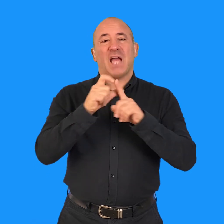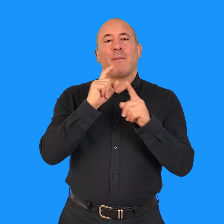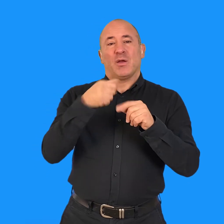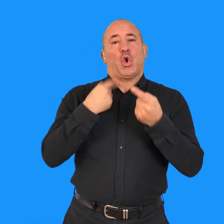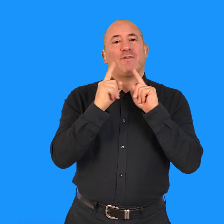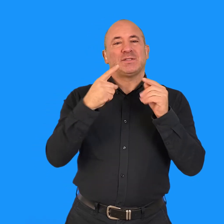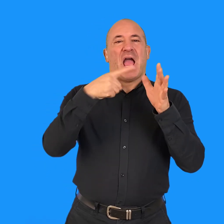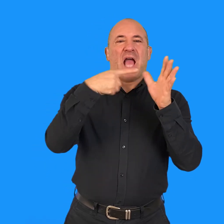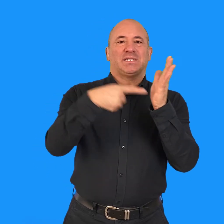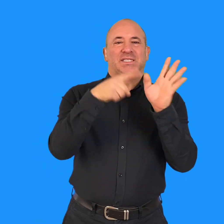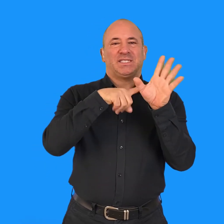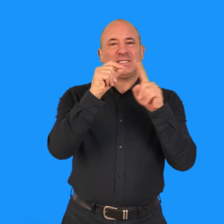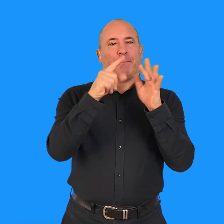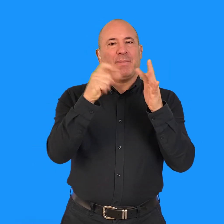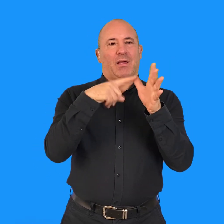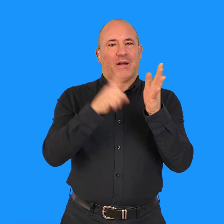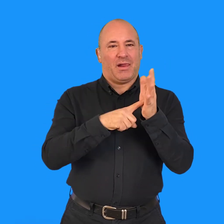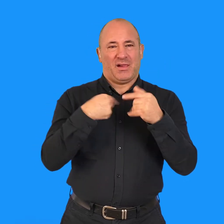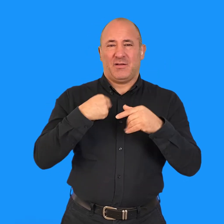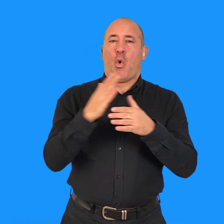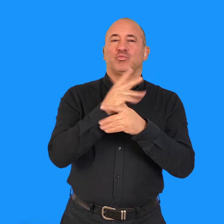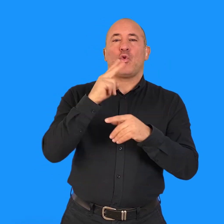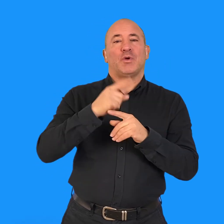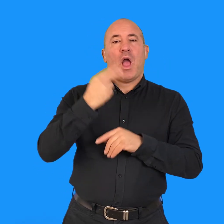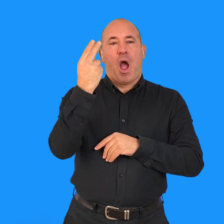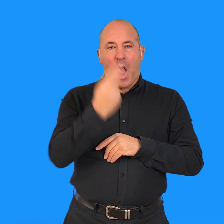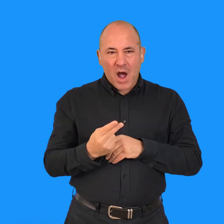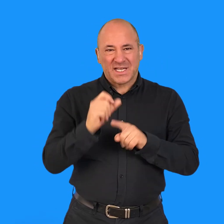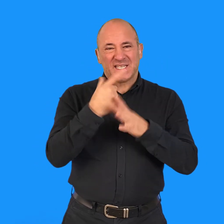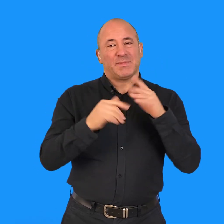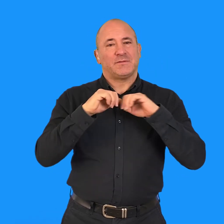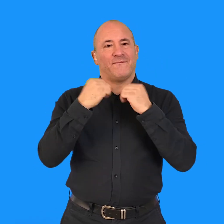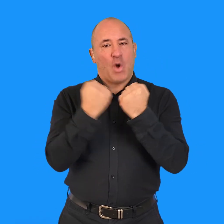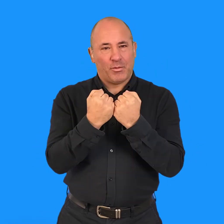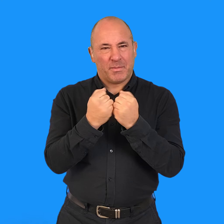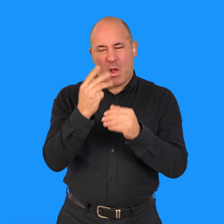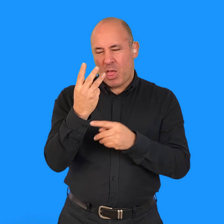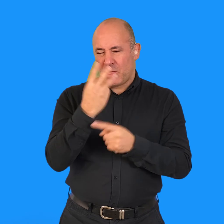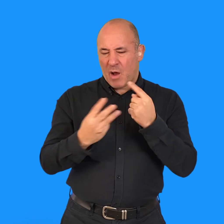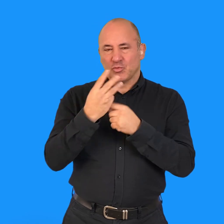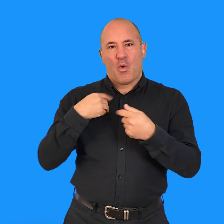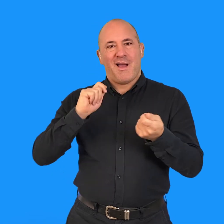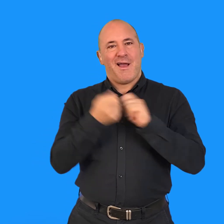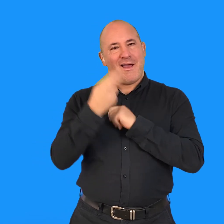We're the University of Atypical and we were originally called the Arts and Disability Forum,